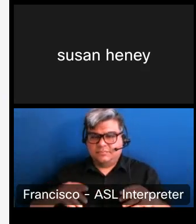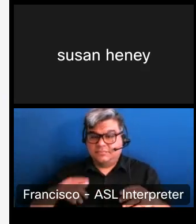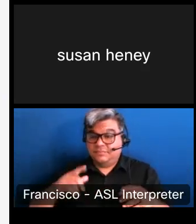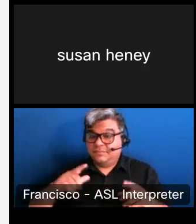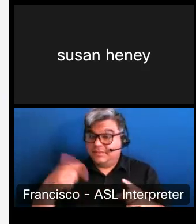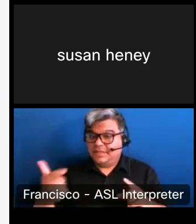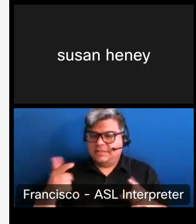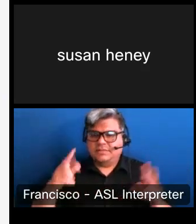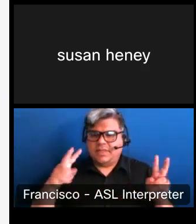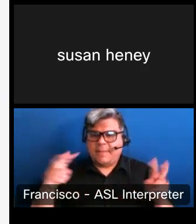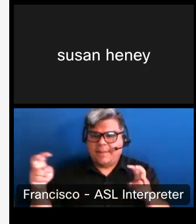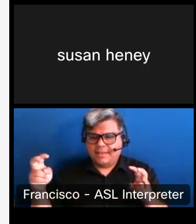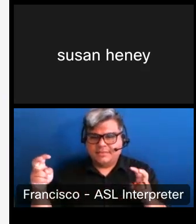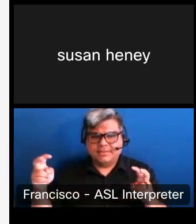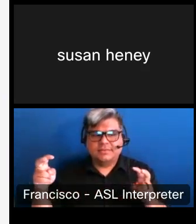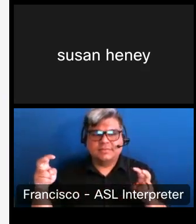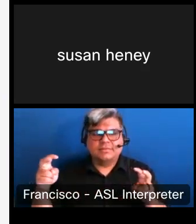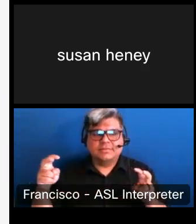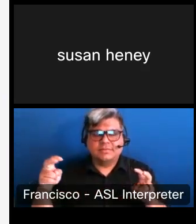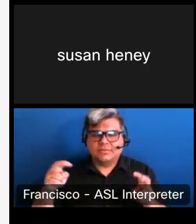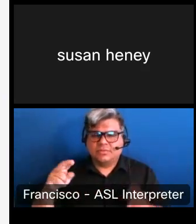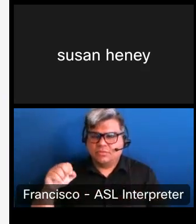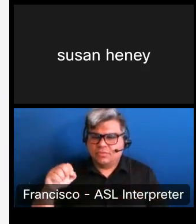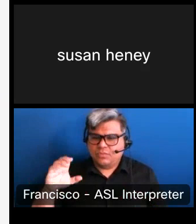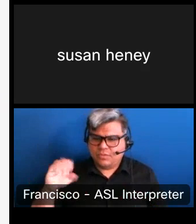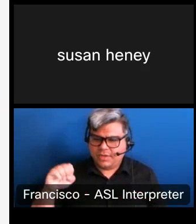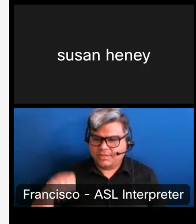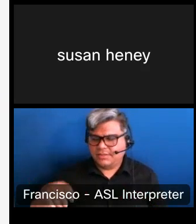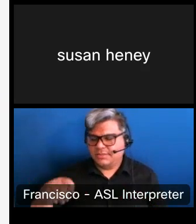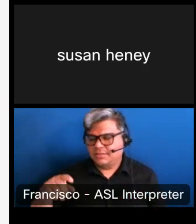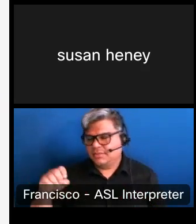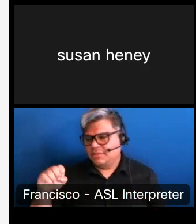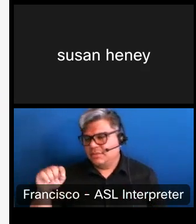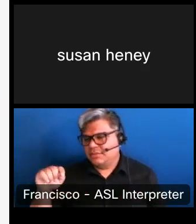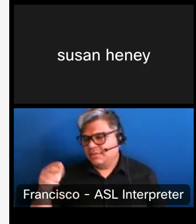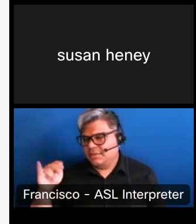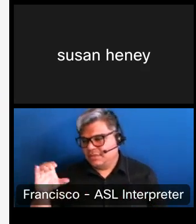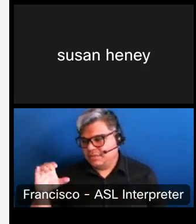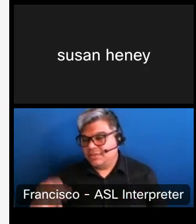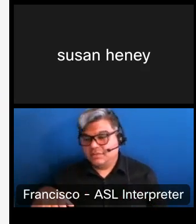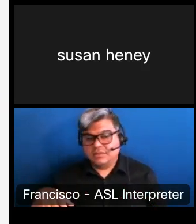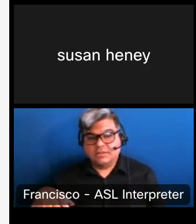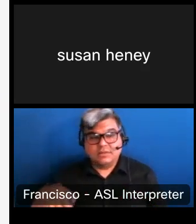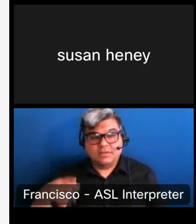I need to select Race and Ethnicity. I need to select the Black or African American alone